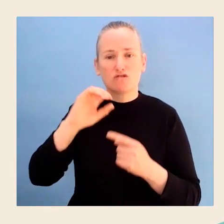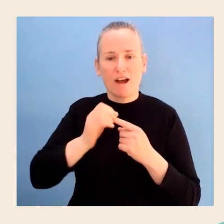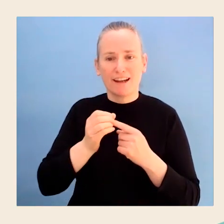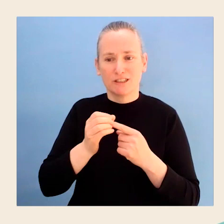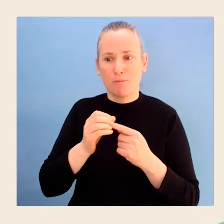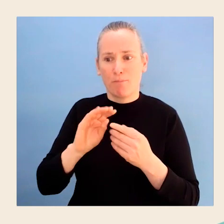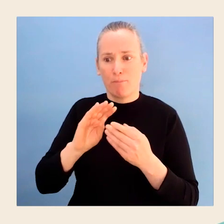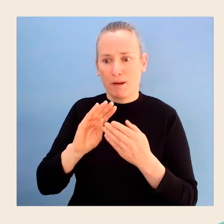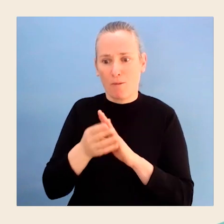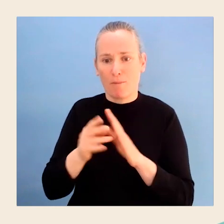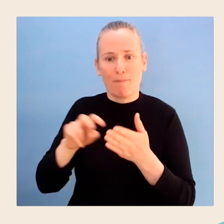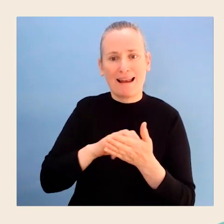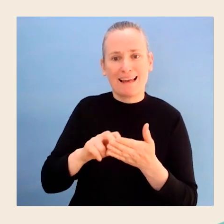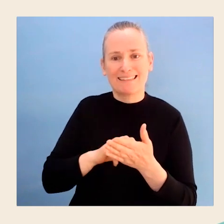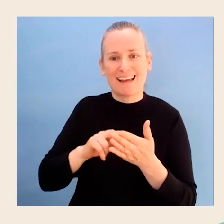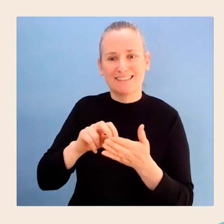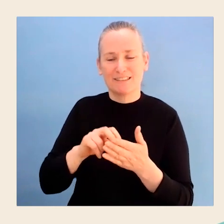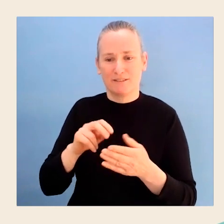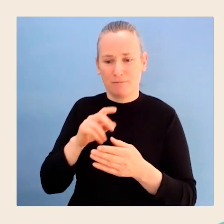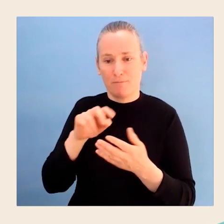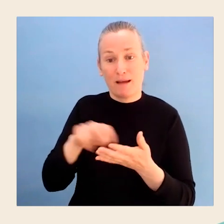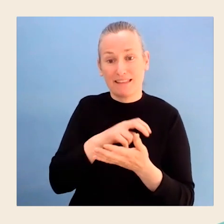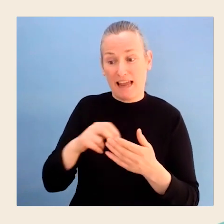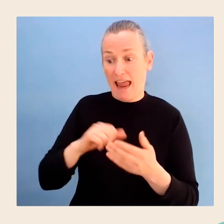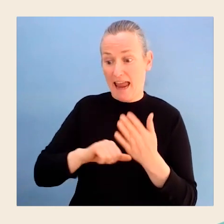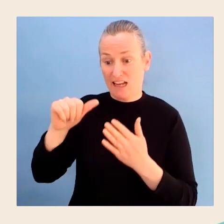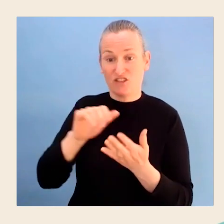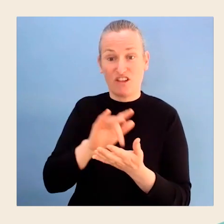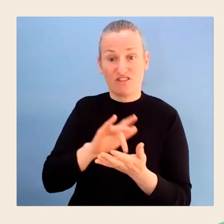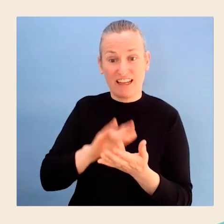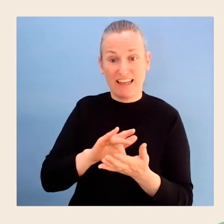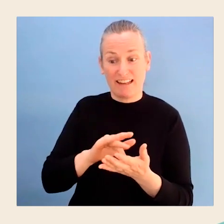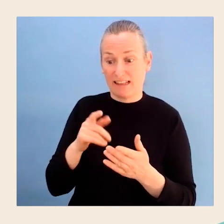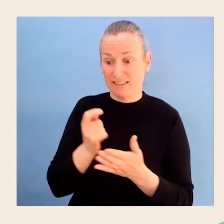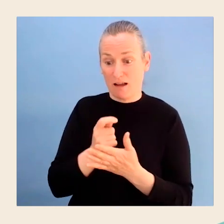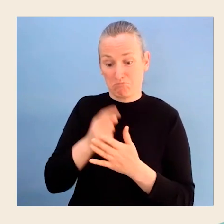And the pathway in as a supposedly non-disabled artist was tricky enough.